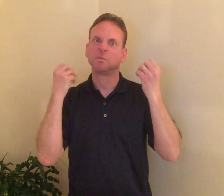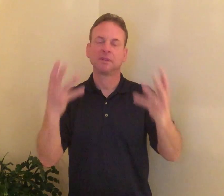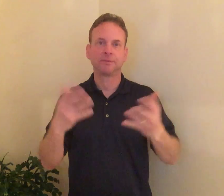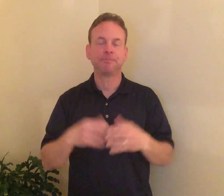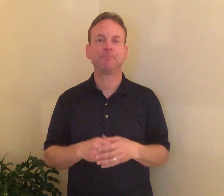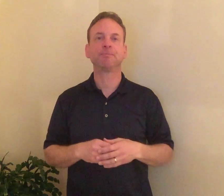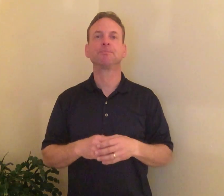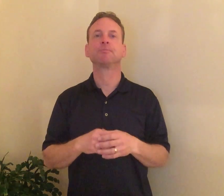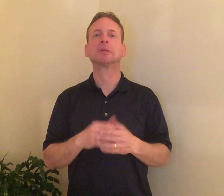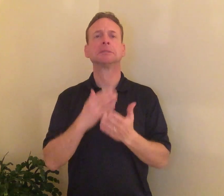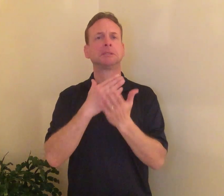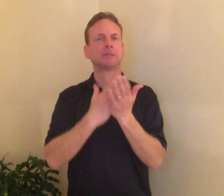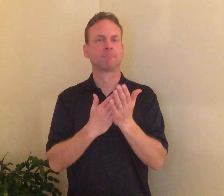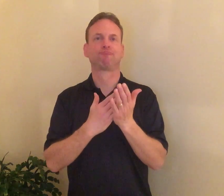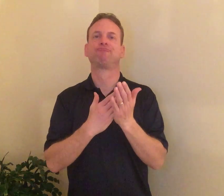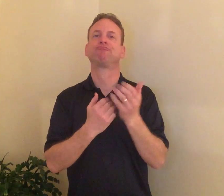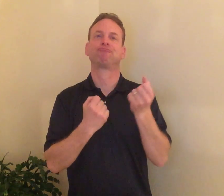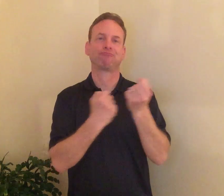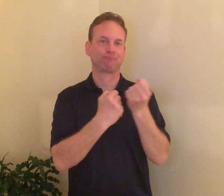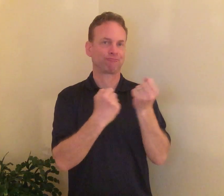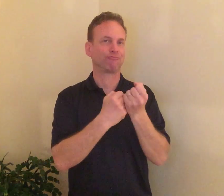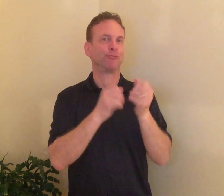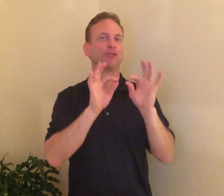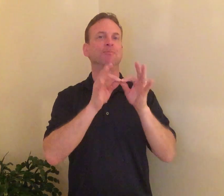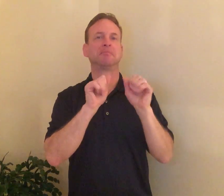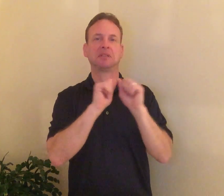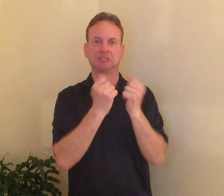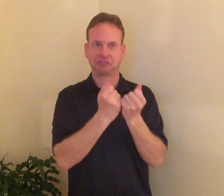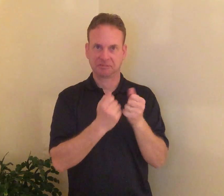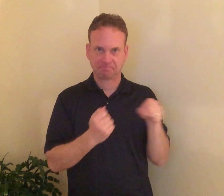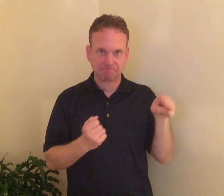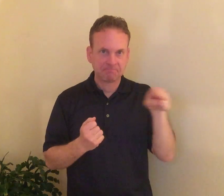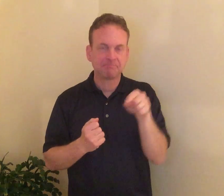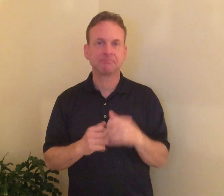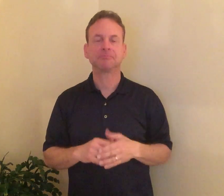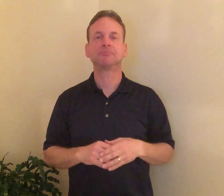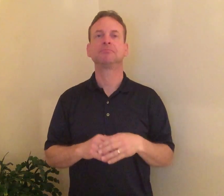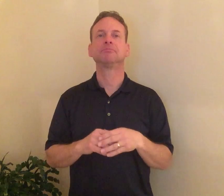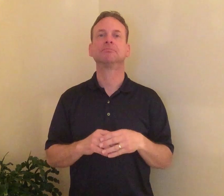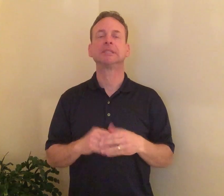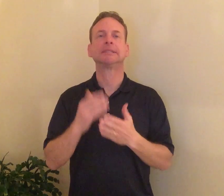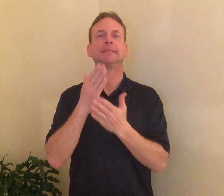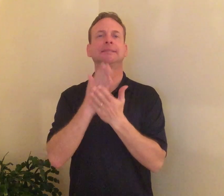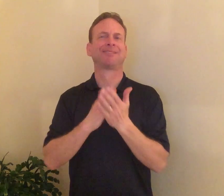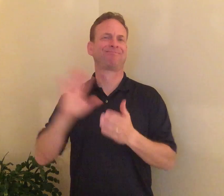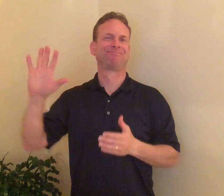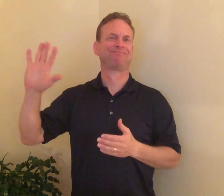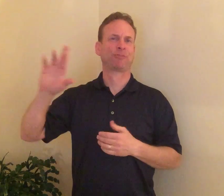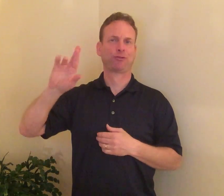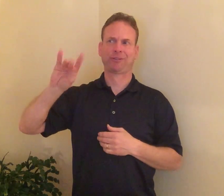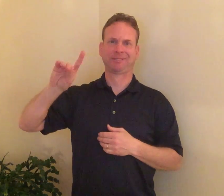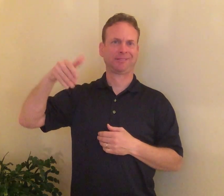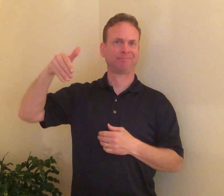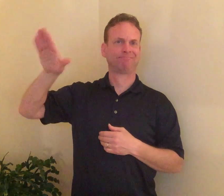Some were in favor of interpreter agencies. Others took the view that RID should not be